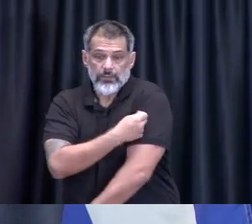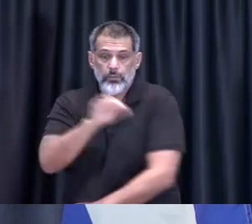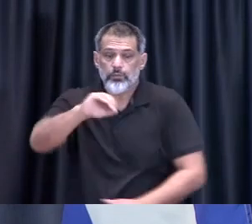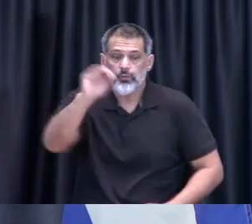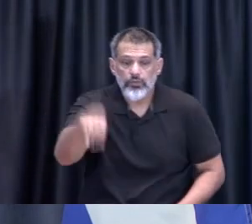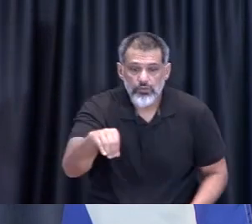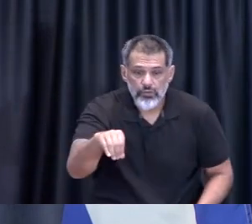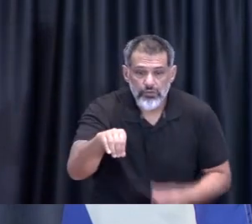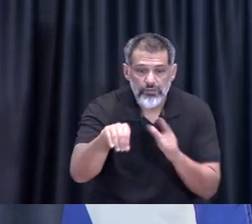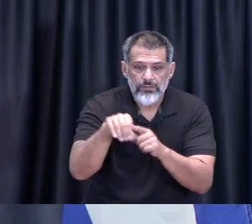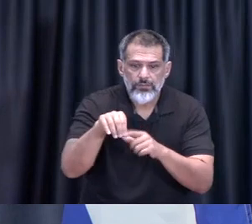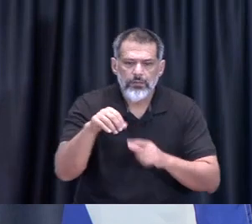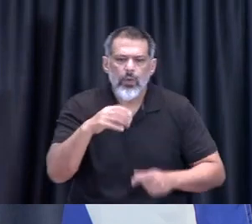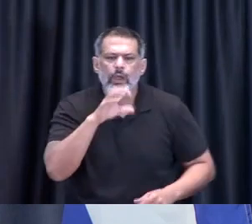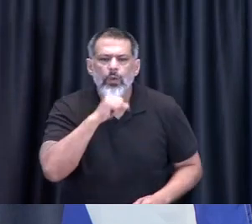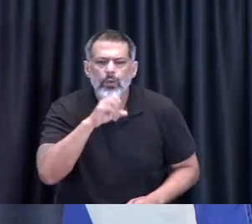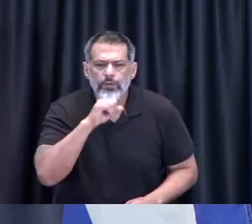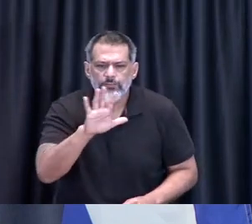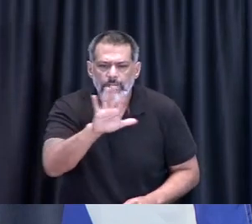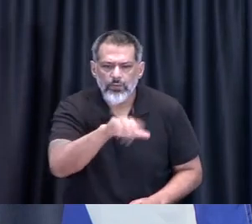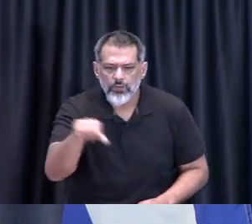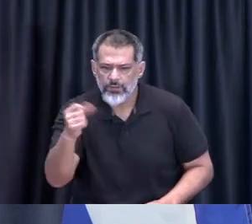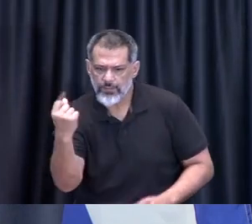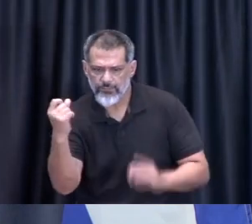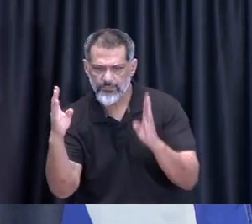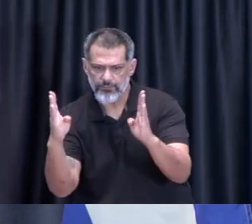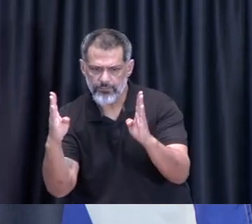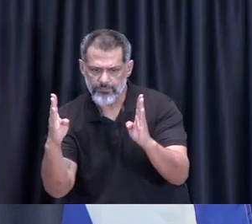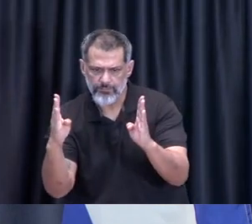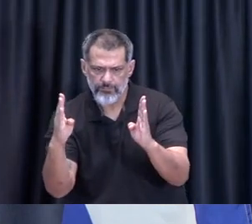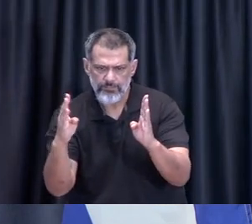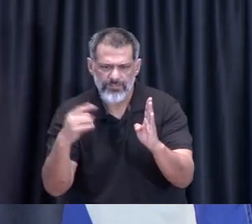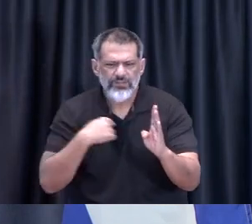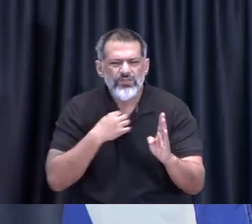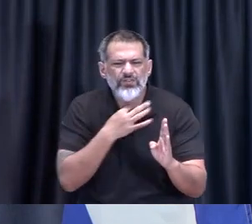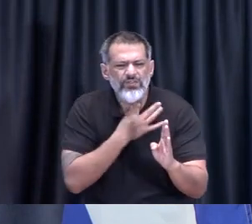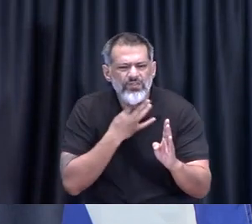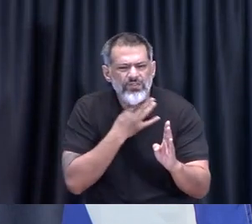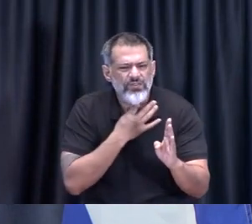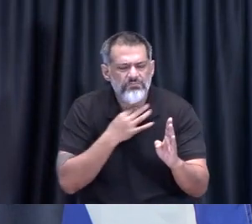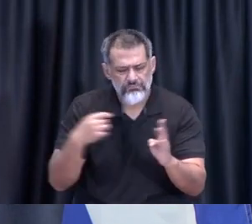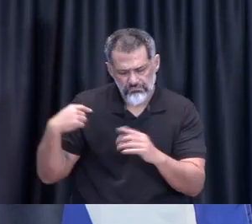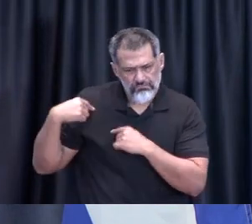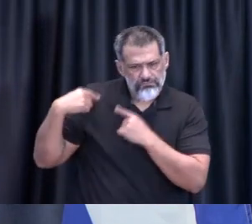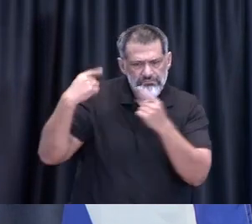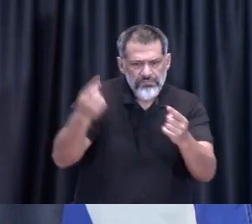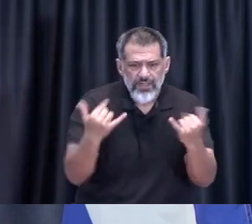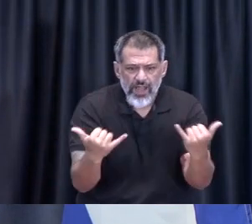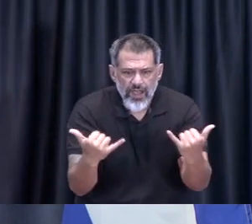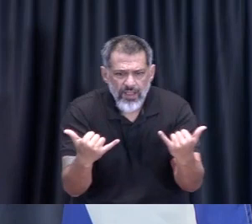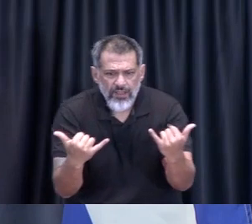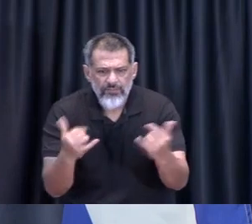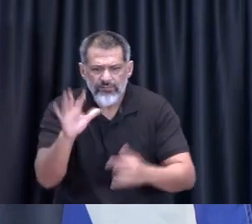the age group of five to 11. I'm curious at this point, as of today, we're hearing 53 per cent